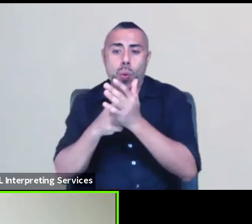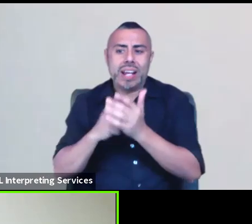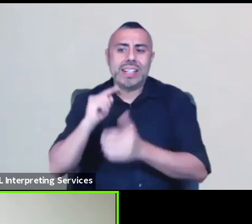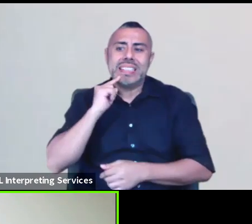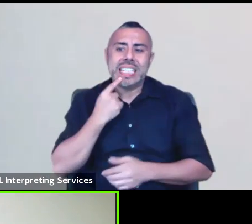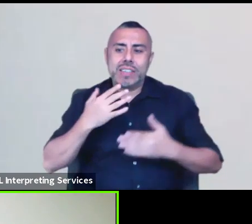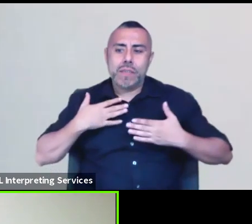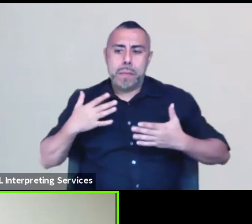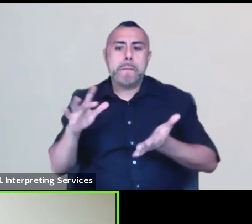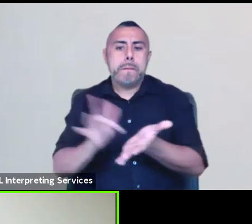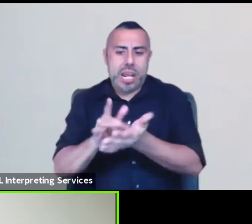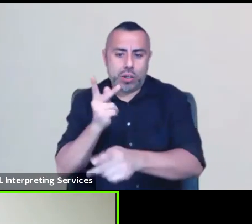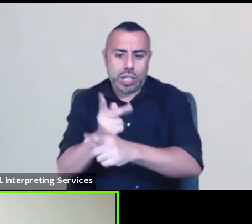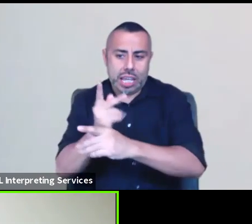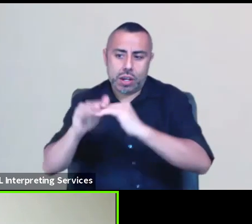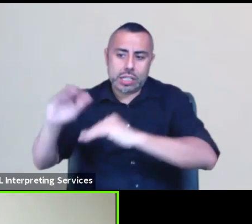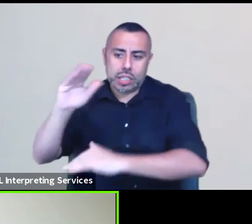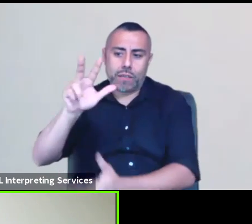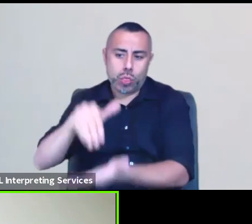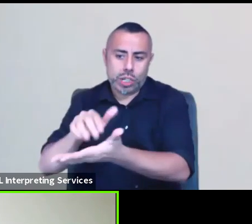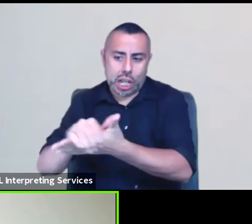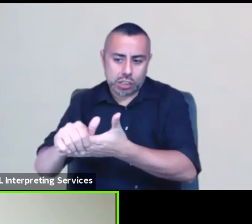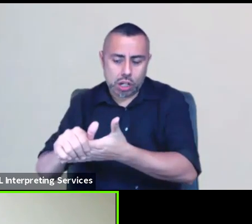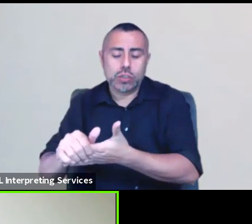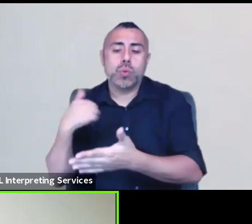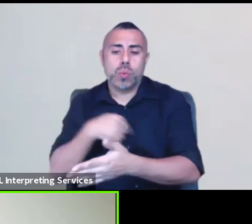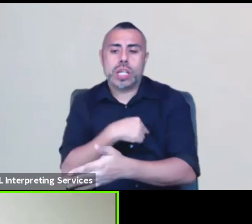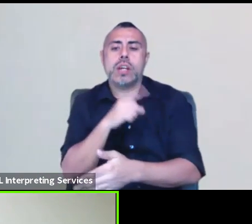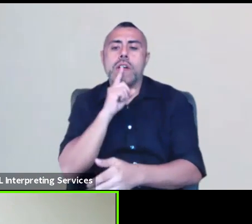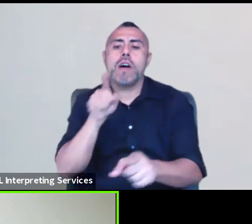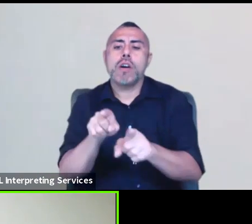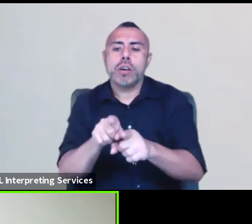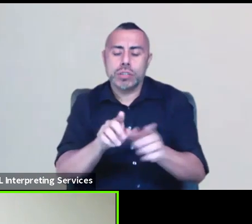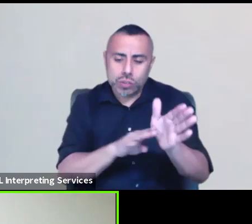We're collecting and developing resources on our COVID-19 response page.